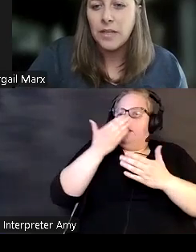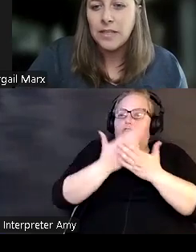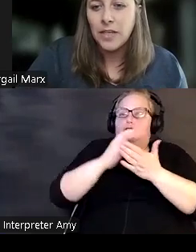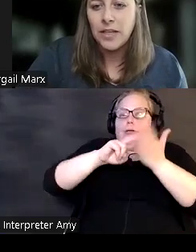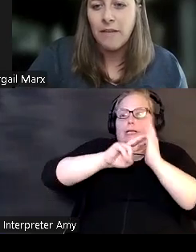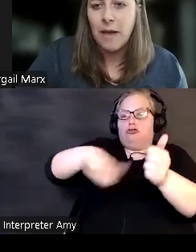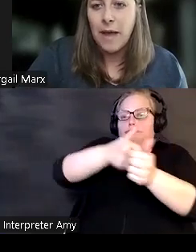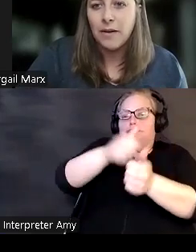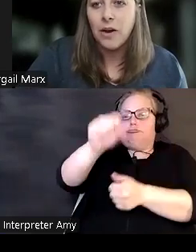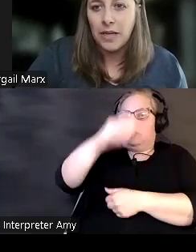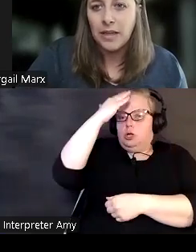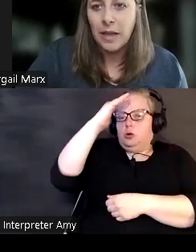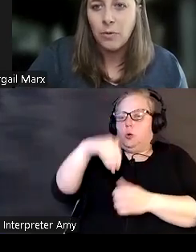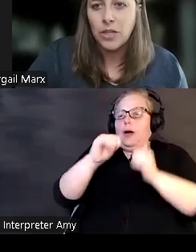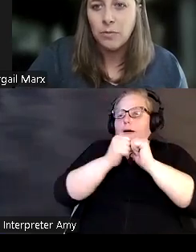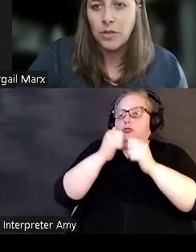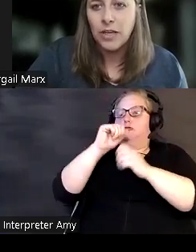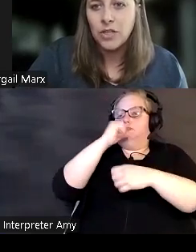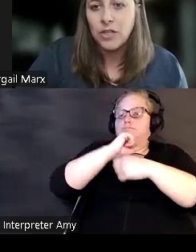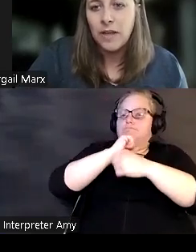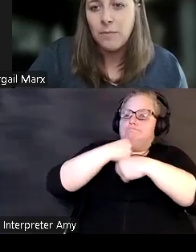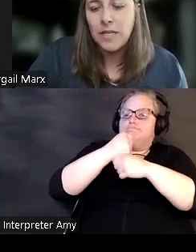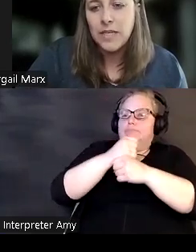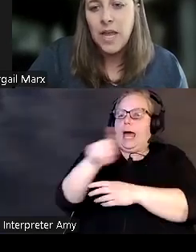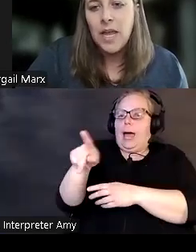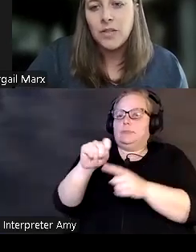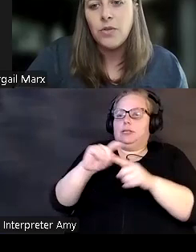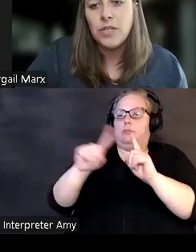they don't necessarily have that background in language and communication development,